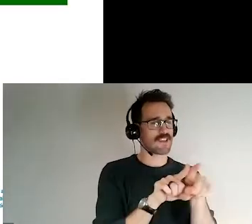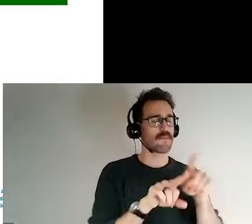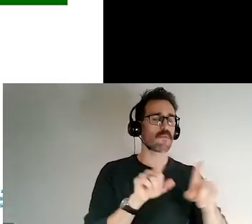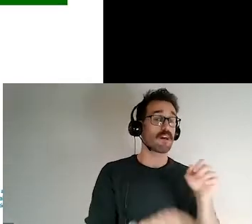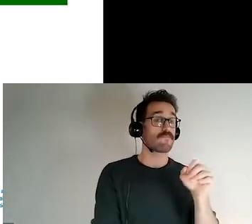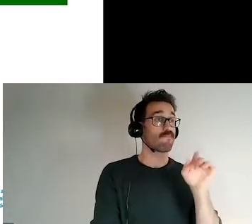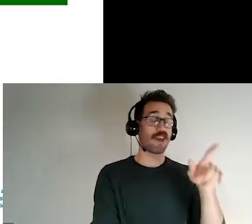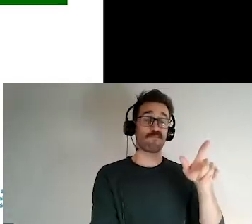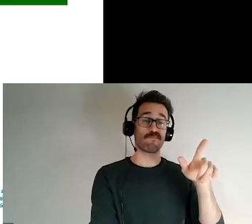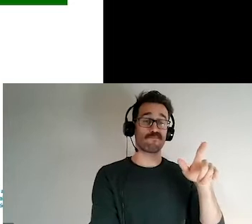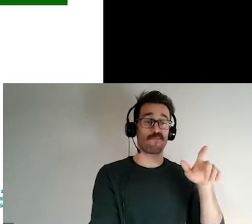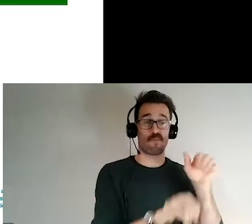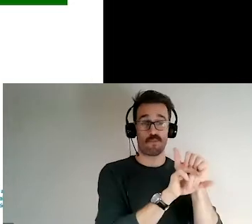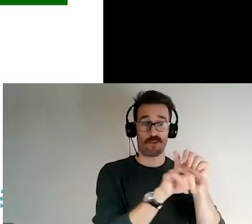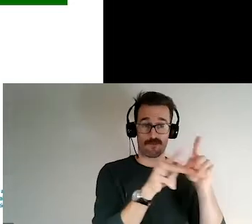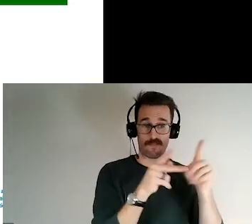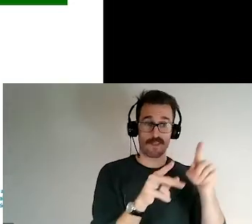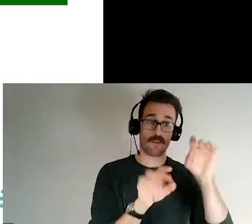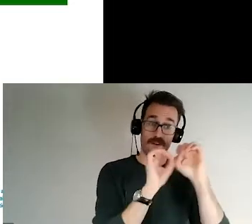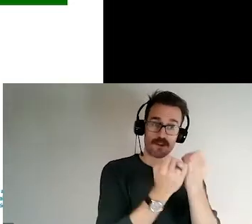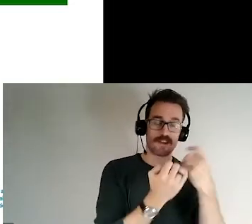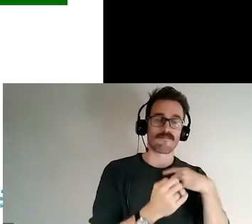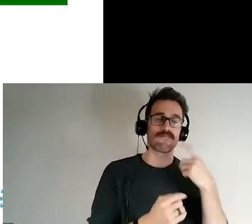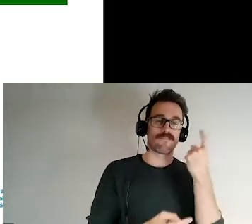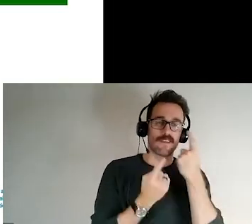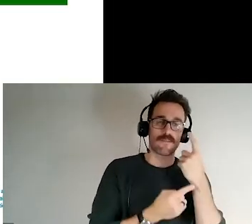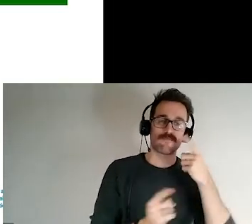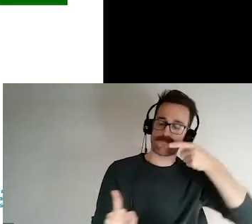on their own thinking about a worker. We want to create one that might be helpful for onboarding,